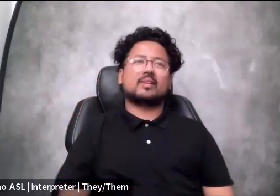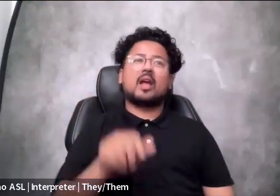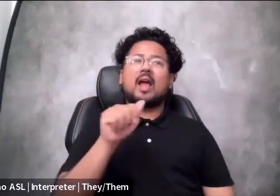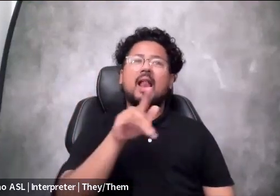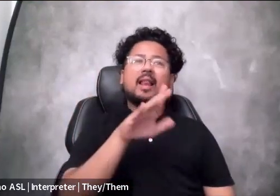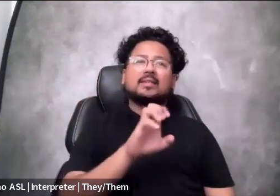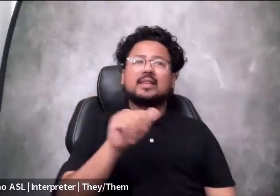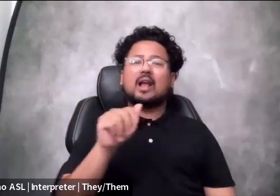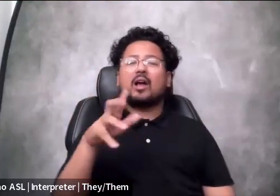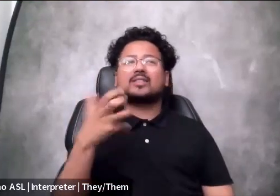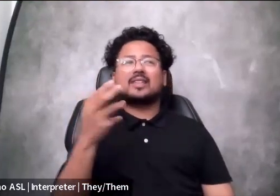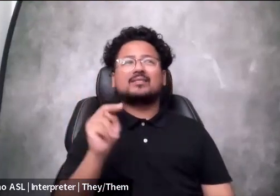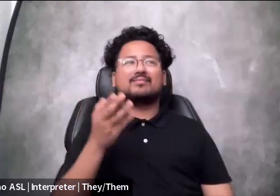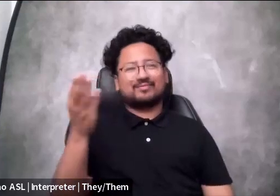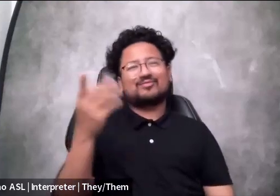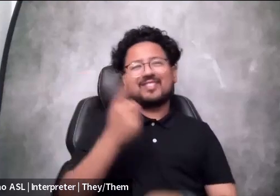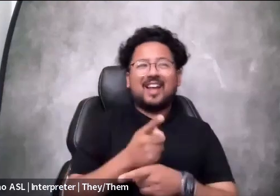Look at that kid. Oh, you got it right there too.